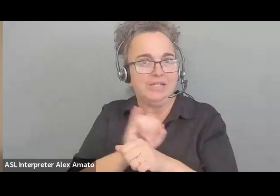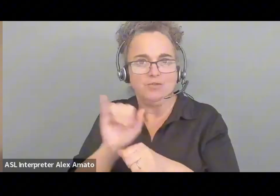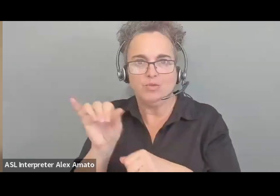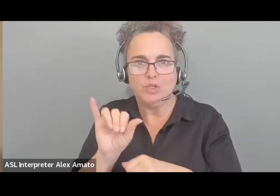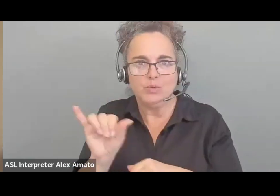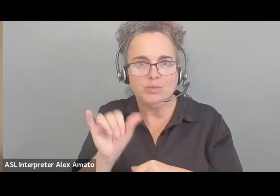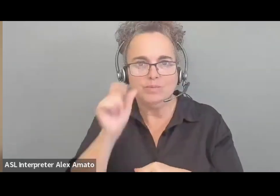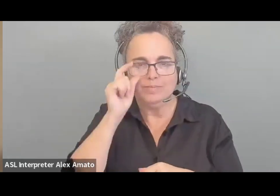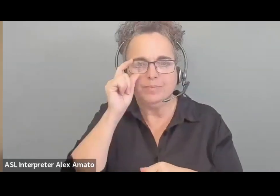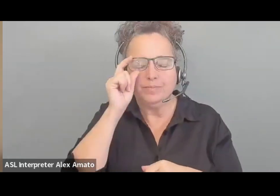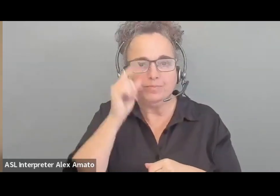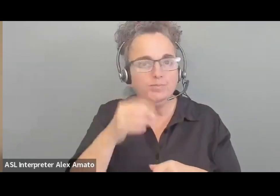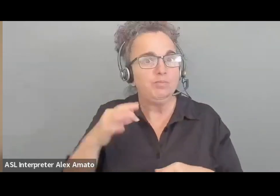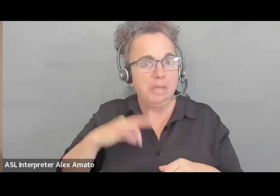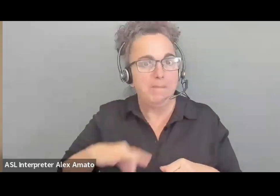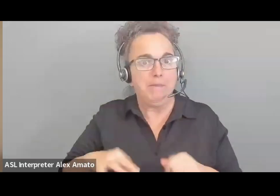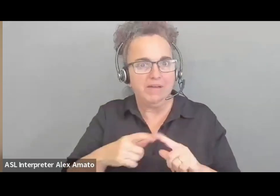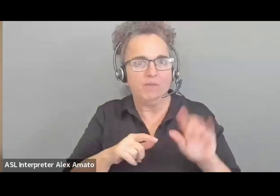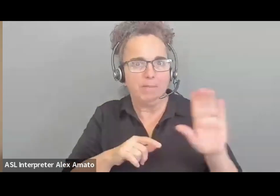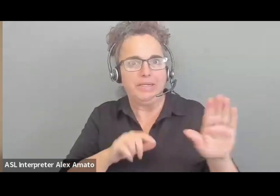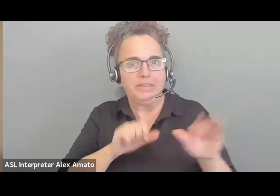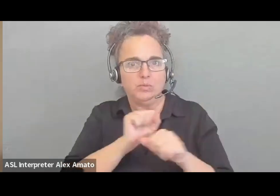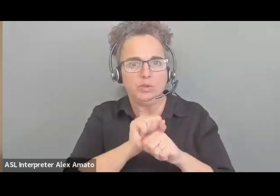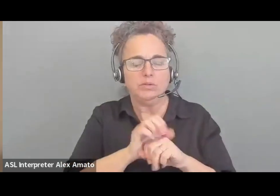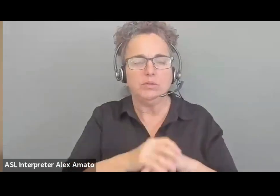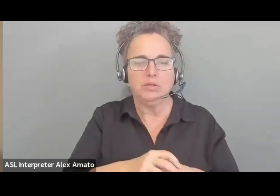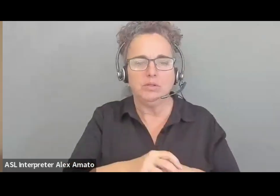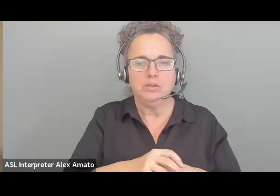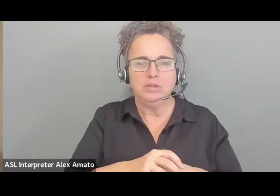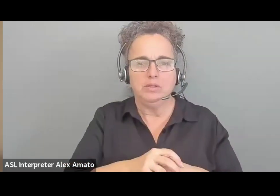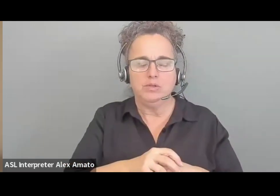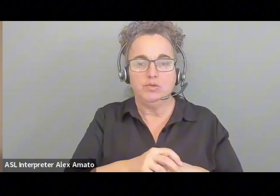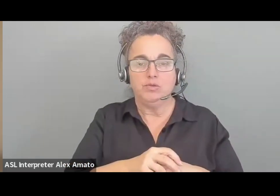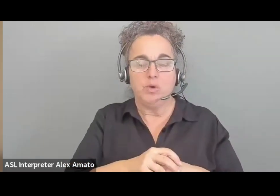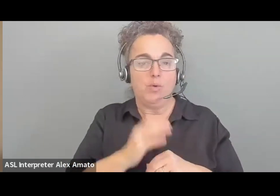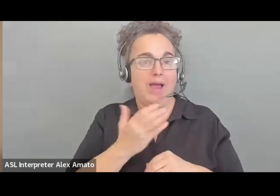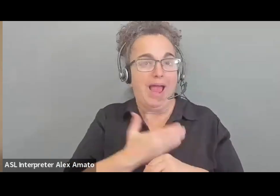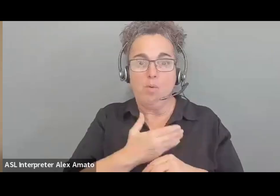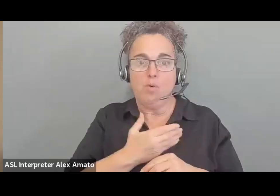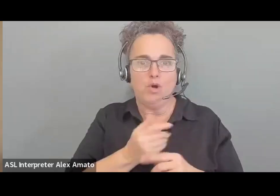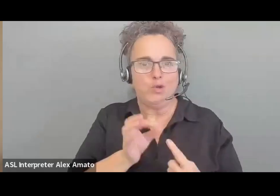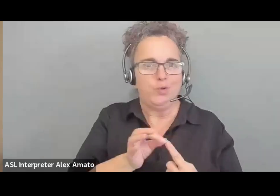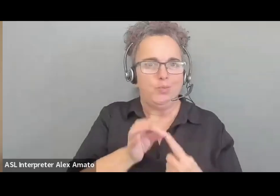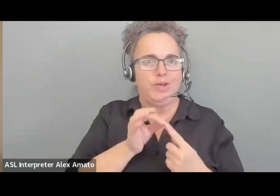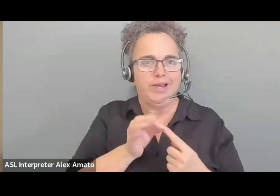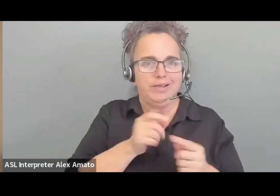I think that where we have, you know, our own unique specializations, you know,